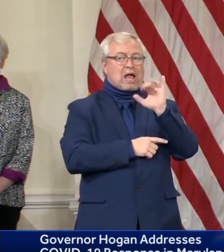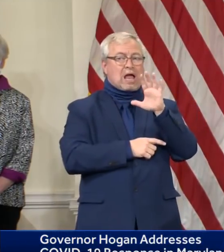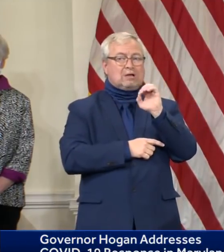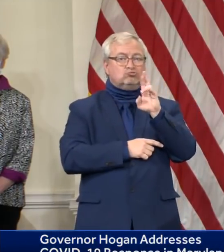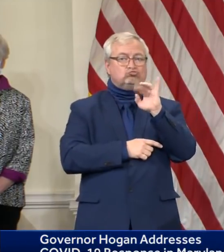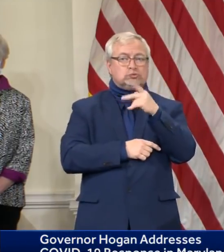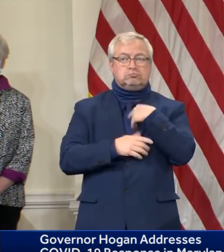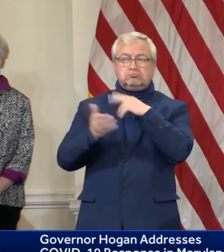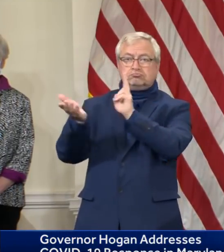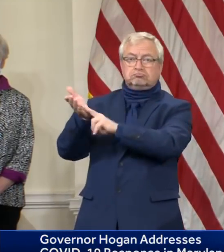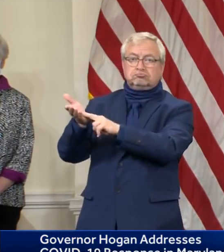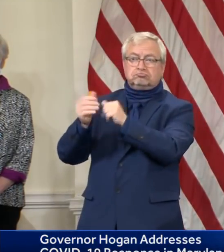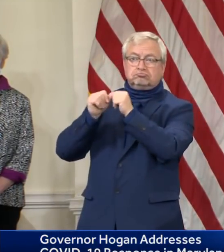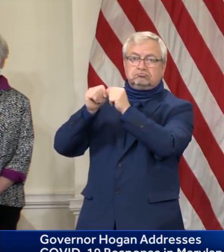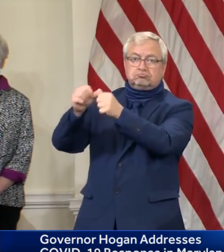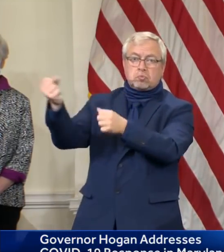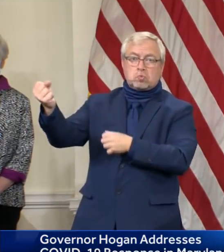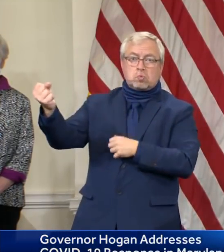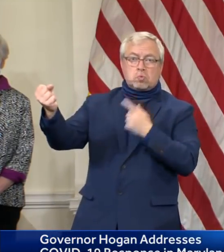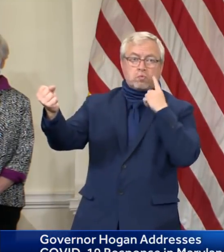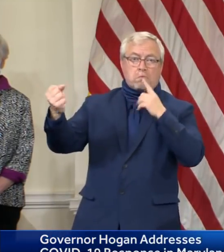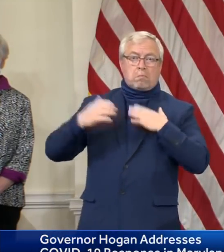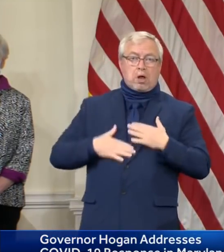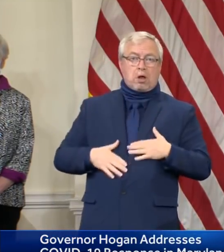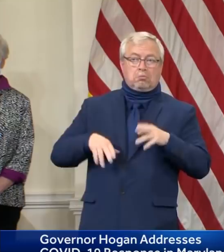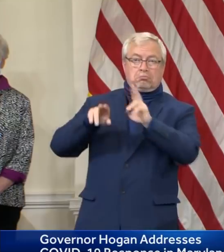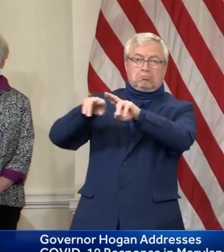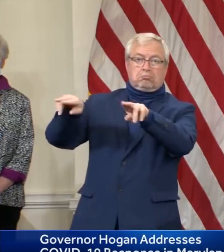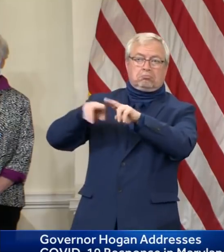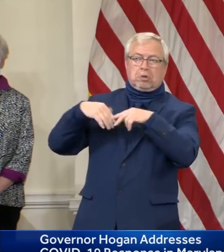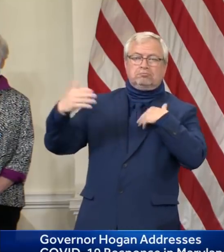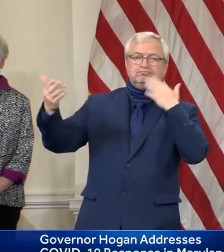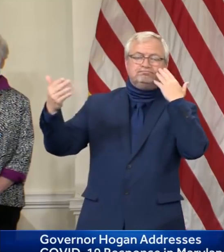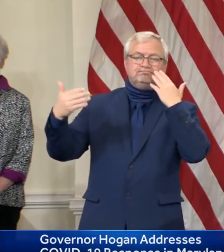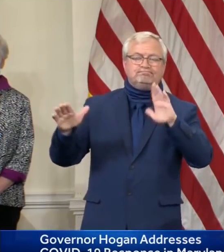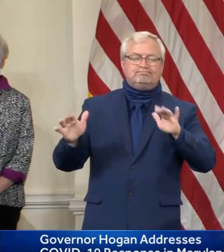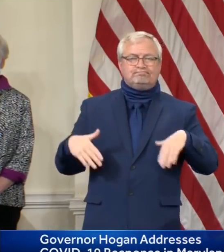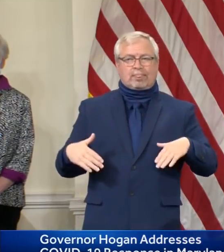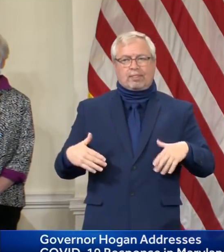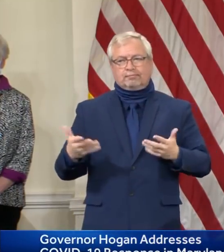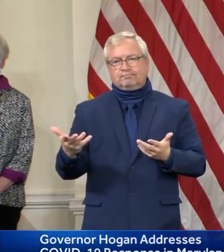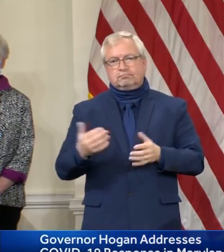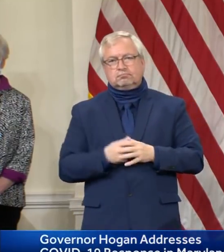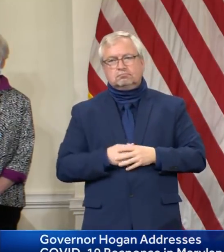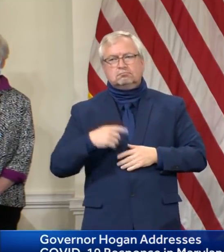I WAS HOPING WE WOULD NOT NEEDED AT ALL. BUT IT WOULD BE UTILIZED.